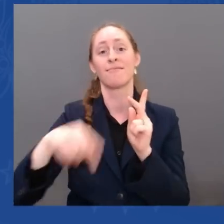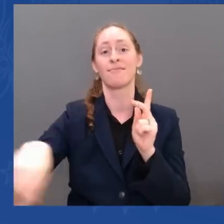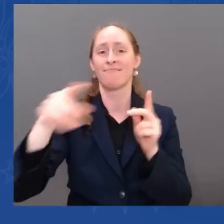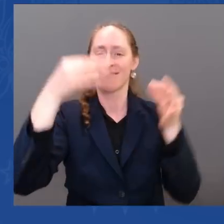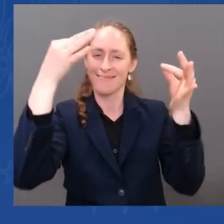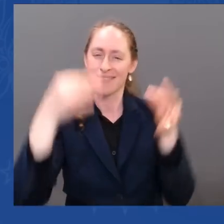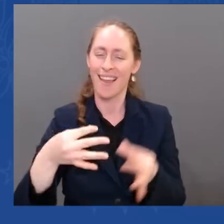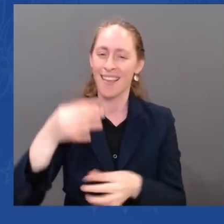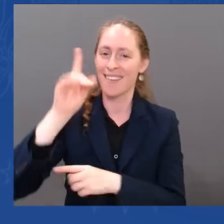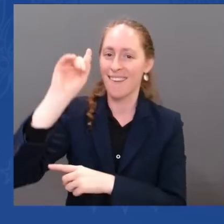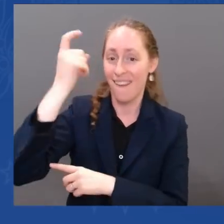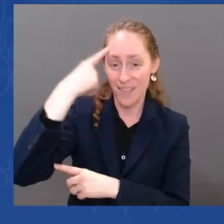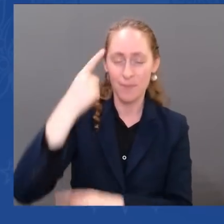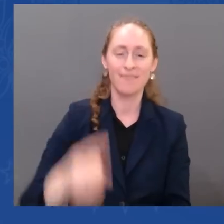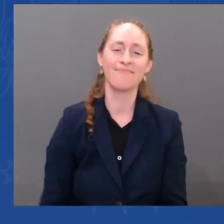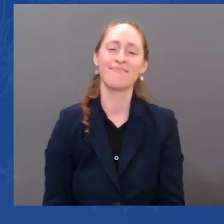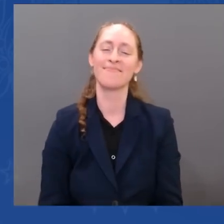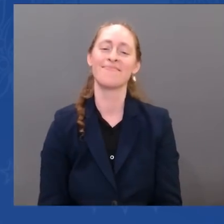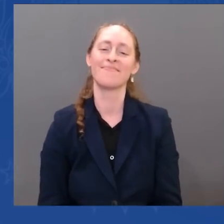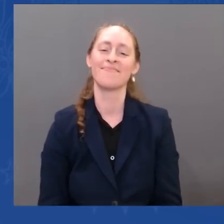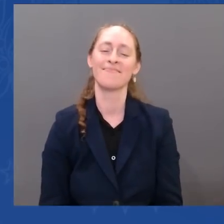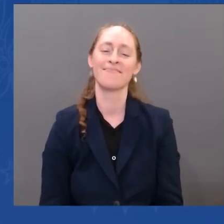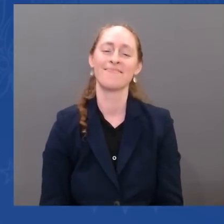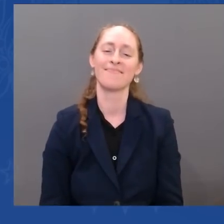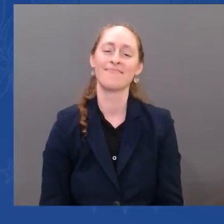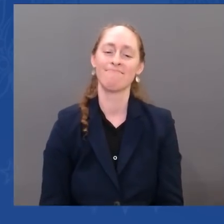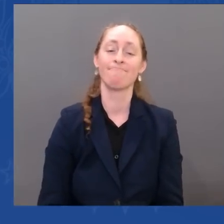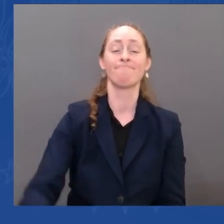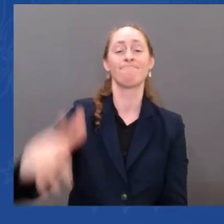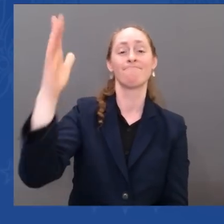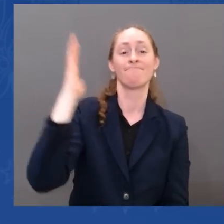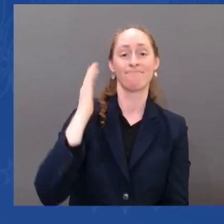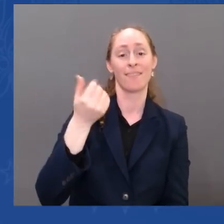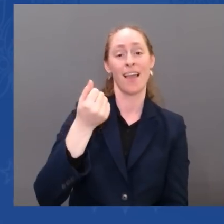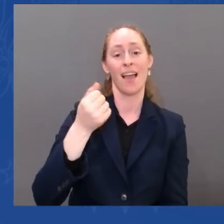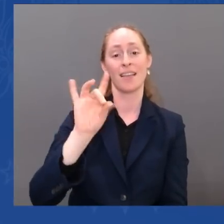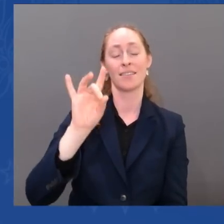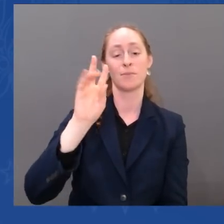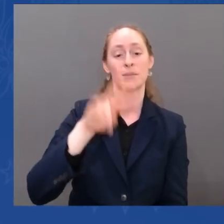President James Monroe remarked: "The mention of Greece fills the mind